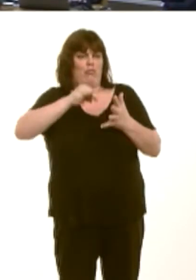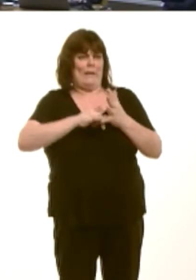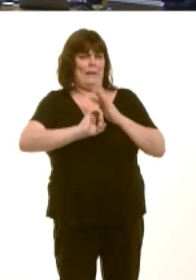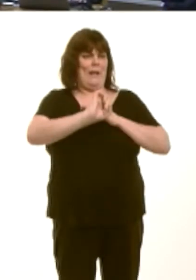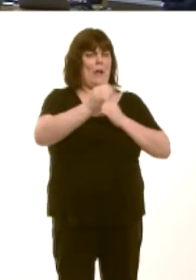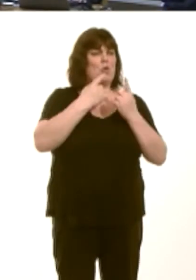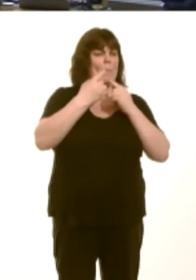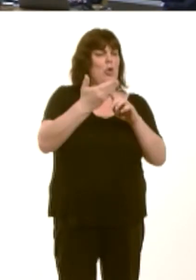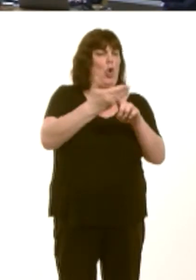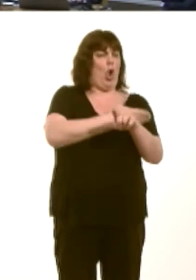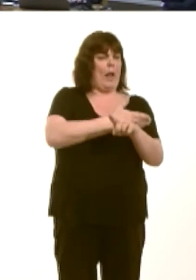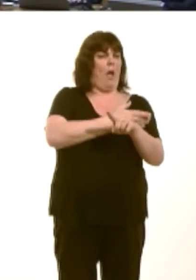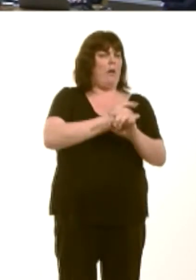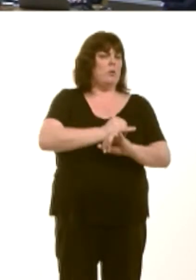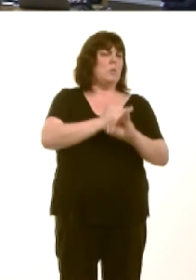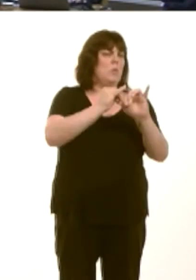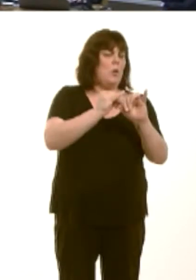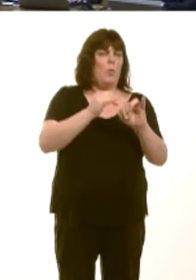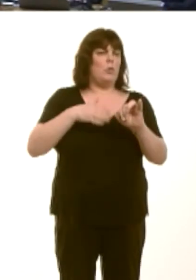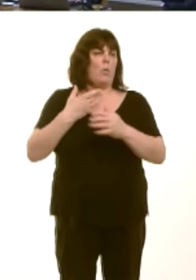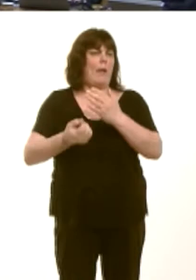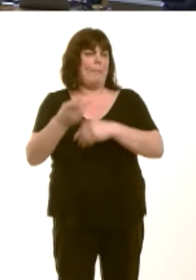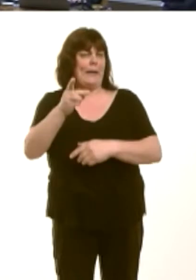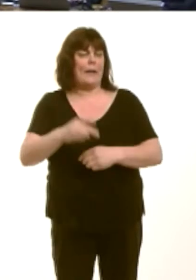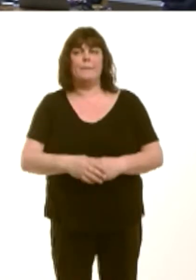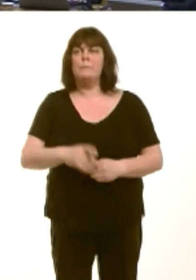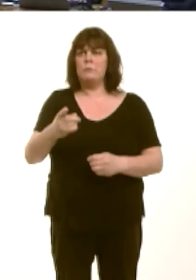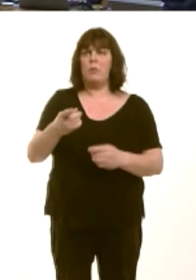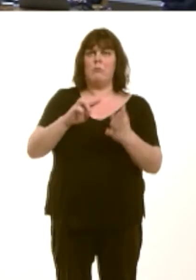Carwyn Jones: We would obviously expect NRW to comply with the law, and we expect NRW